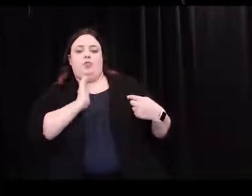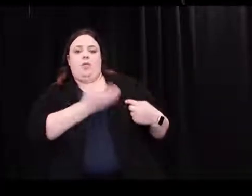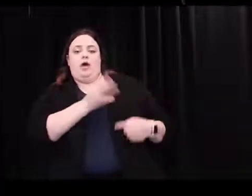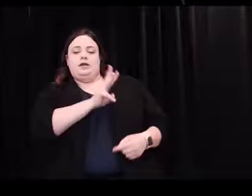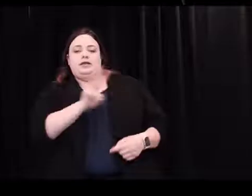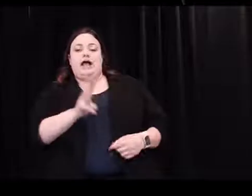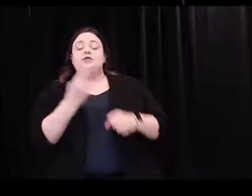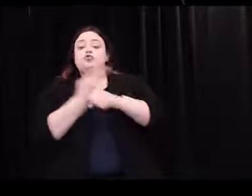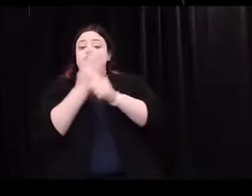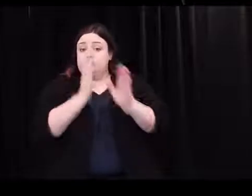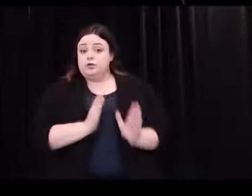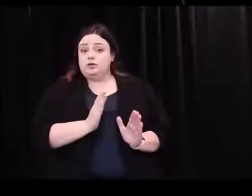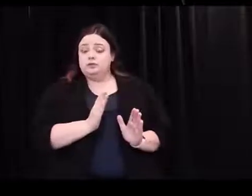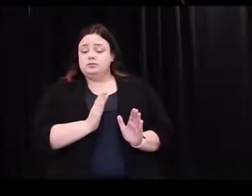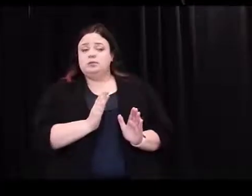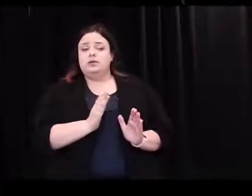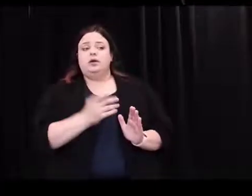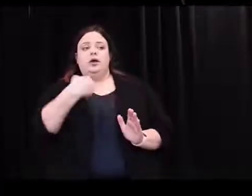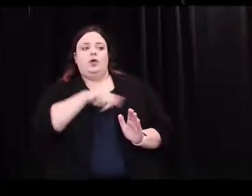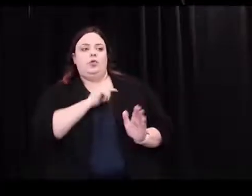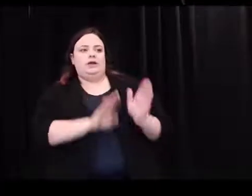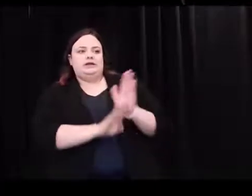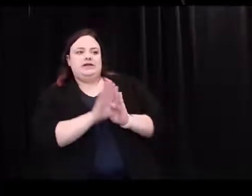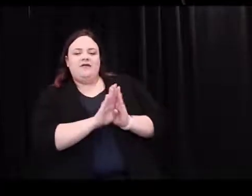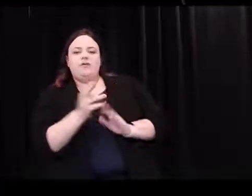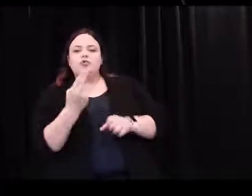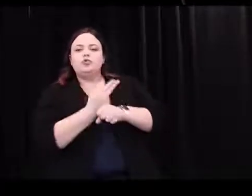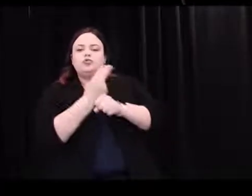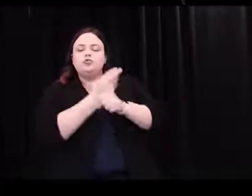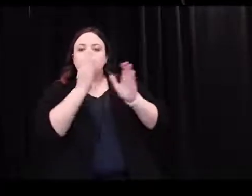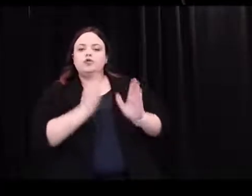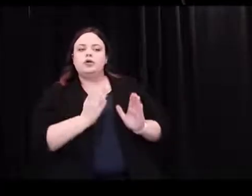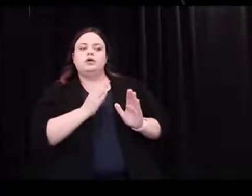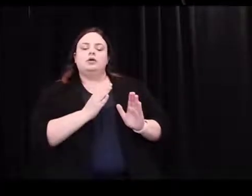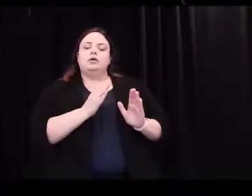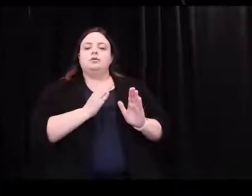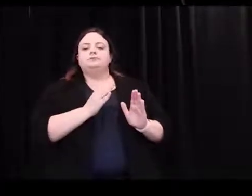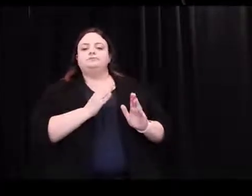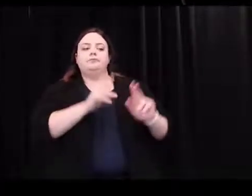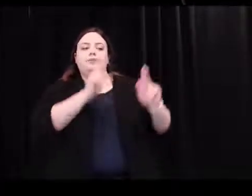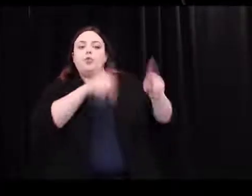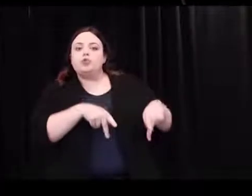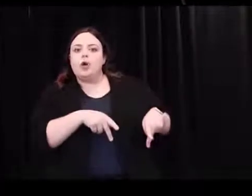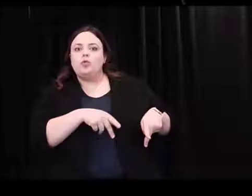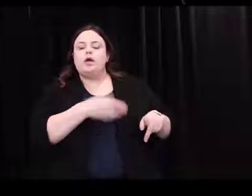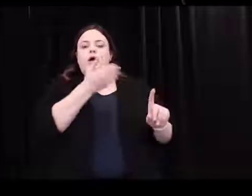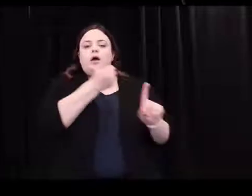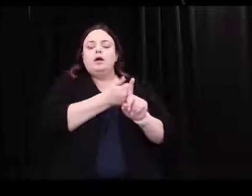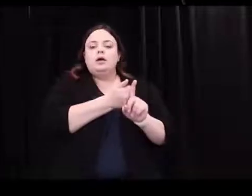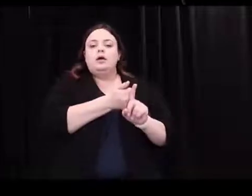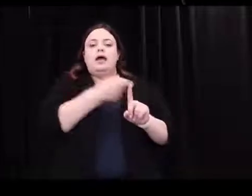user. We develop user personas and things like that to talk about them in the context of our